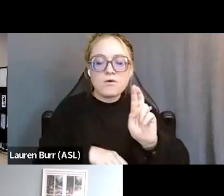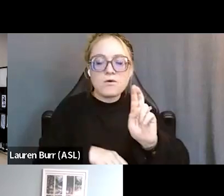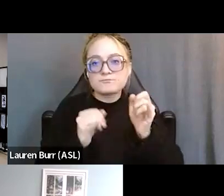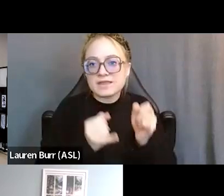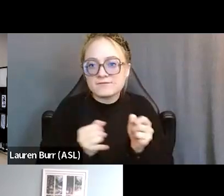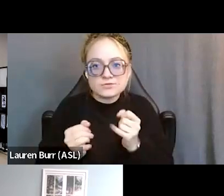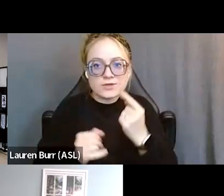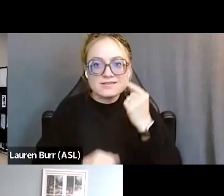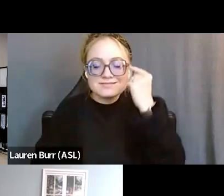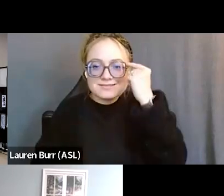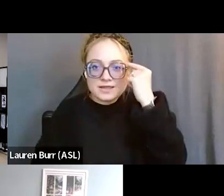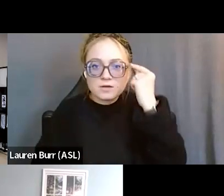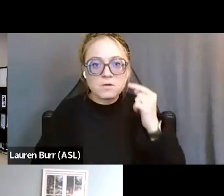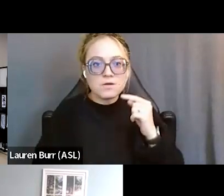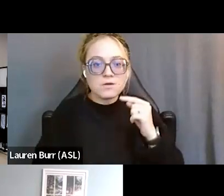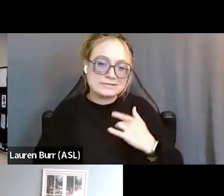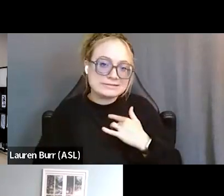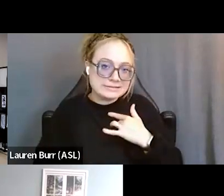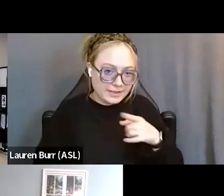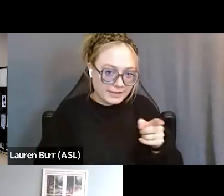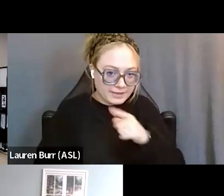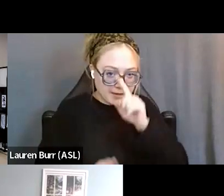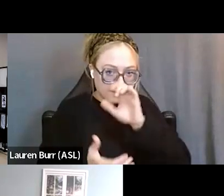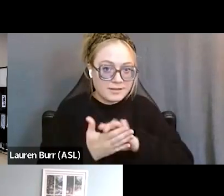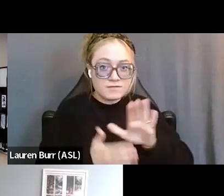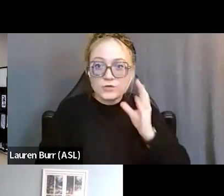usually they believe that their experiences are based in reality.